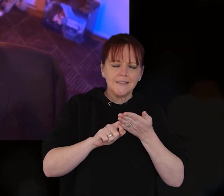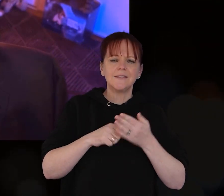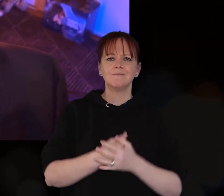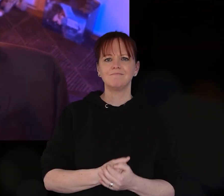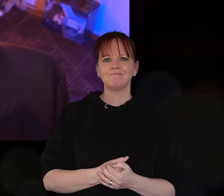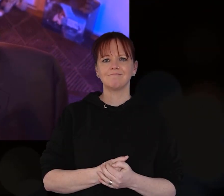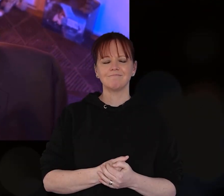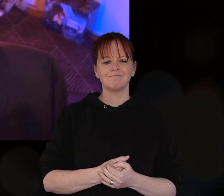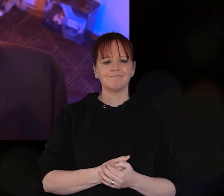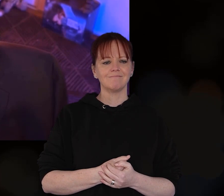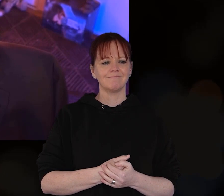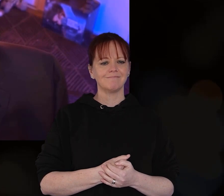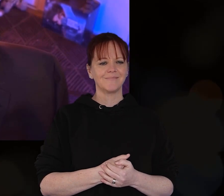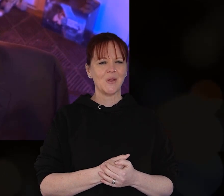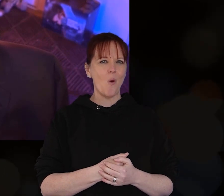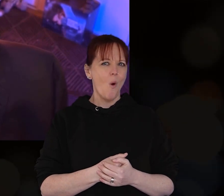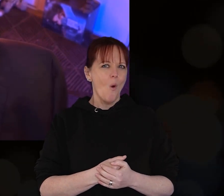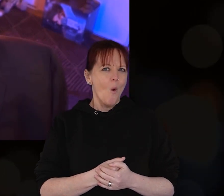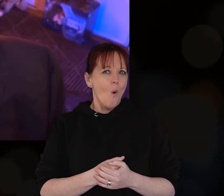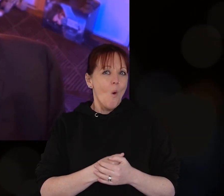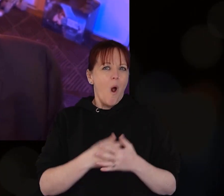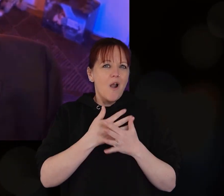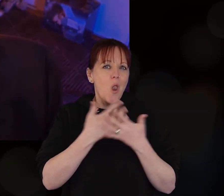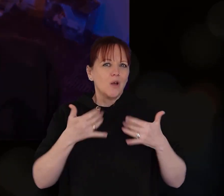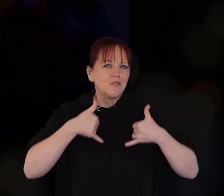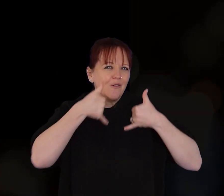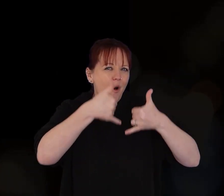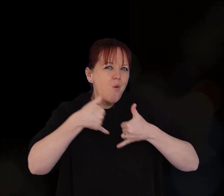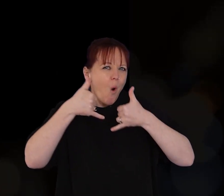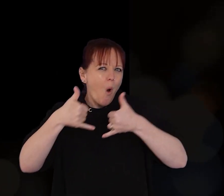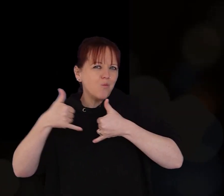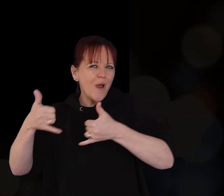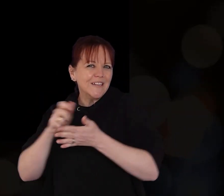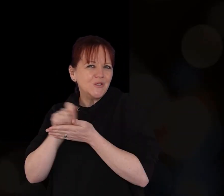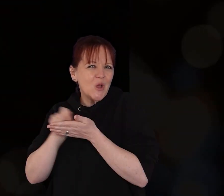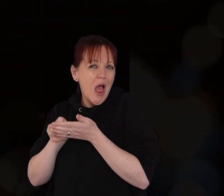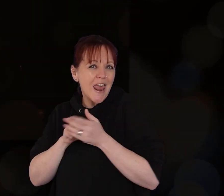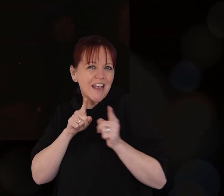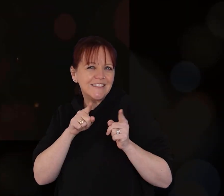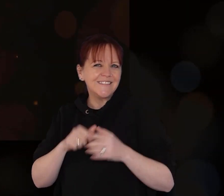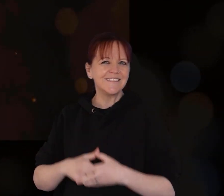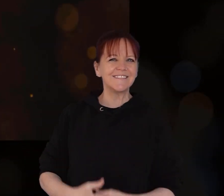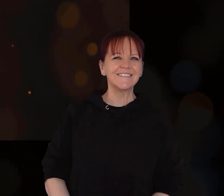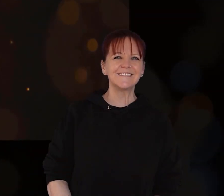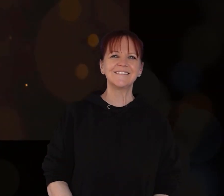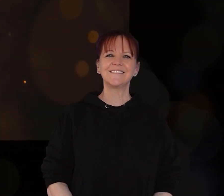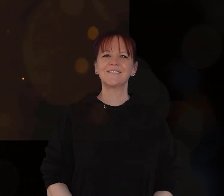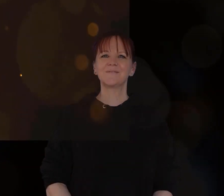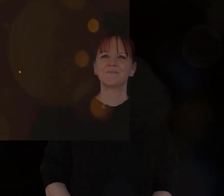You multi-award-winning journalist, you. LAUGHS EPIC MUSIC